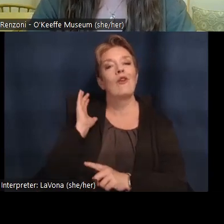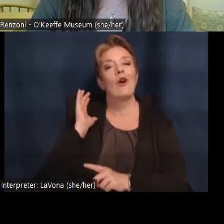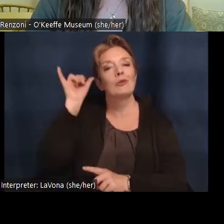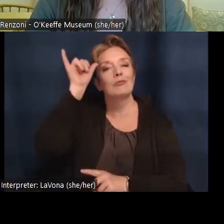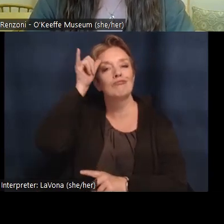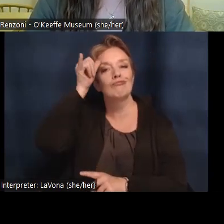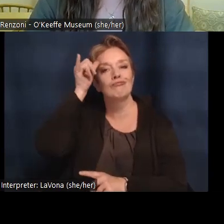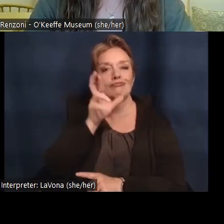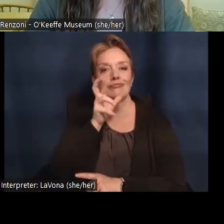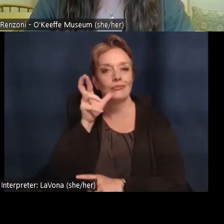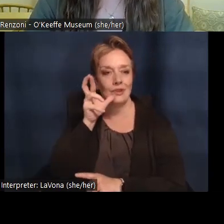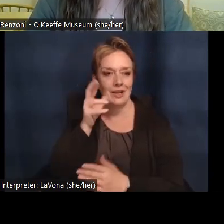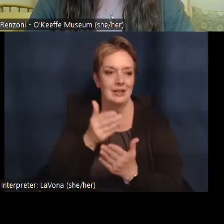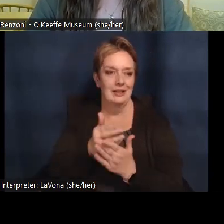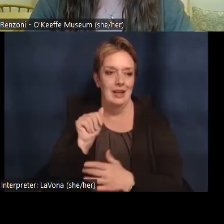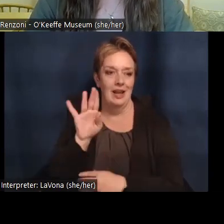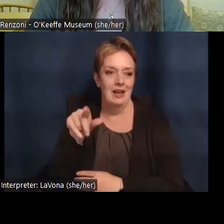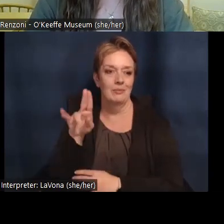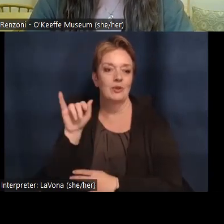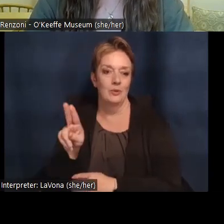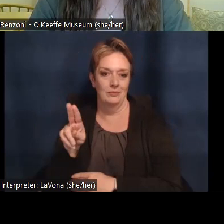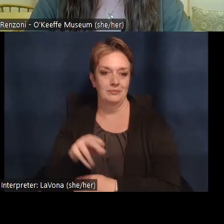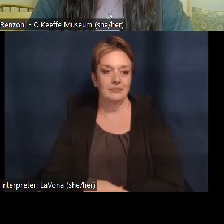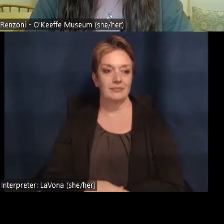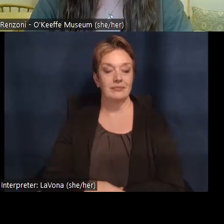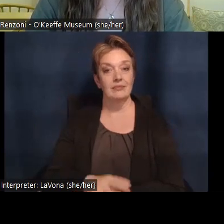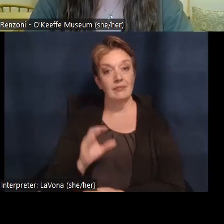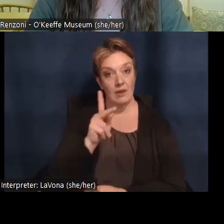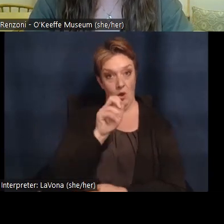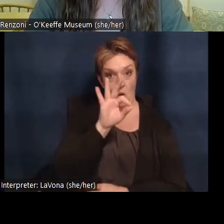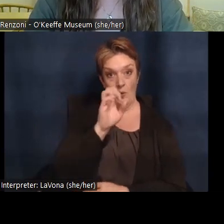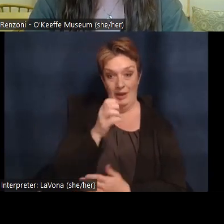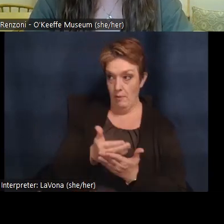O’Keeffe purchased seven acres and a house from the owner of Ghost Ranch in 1940.